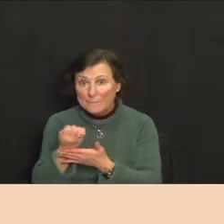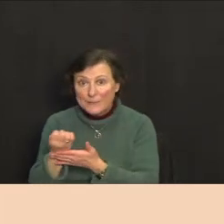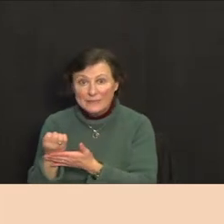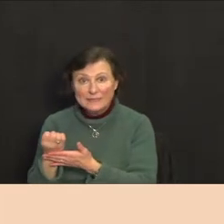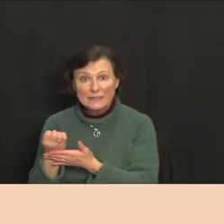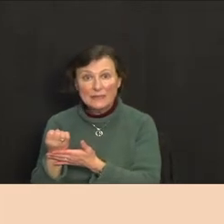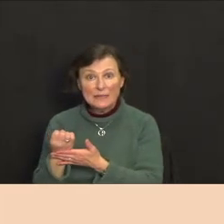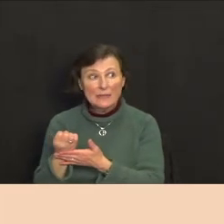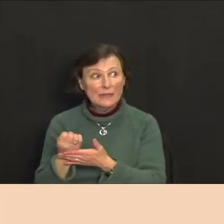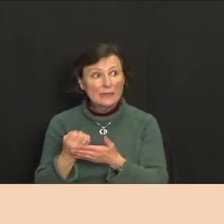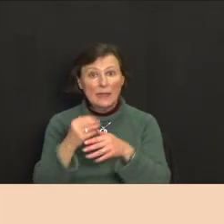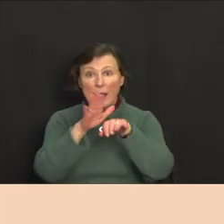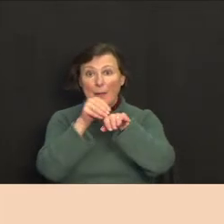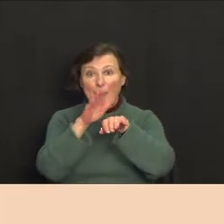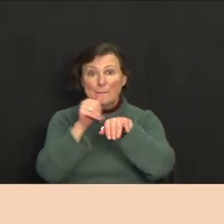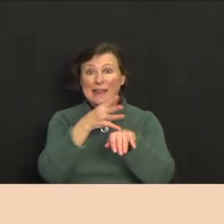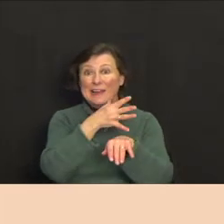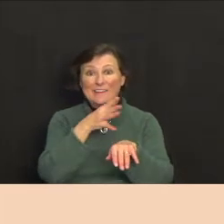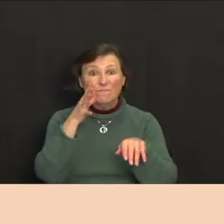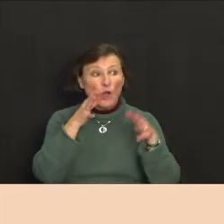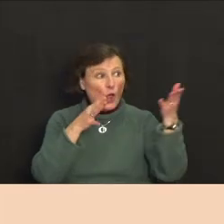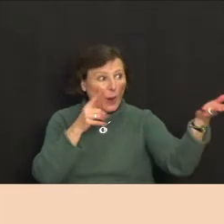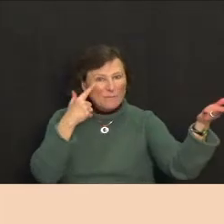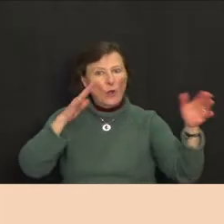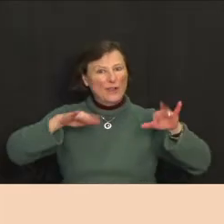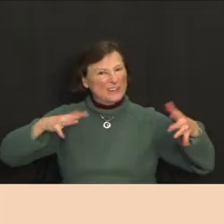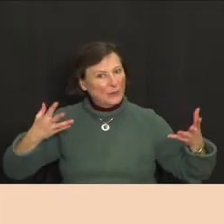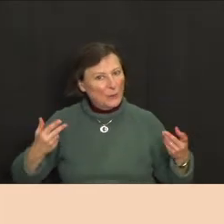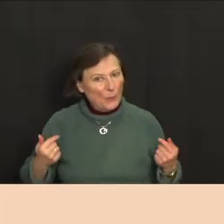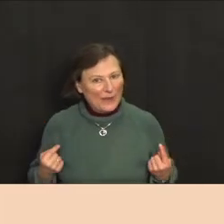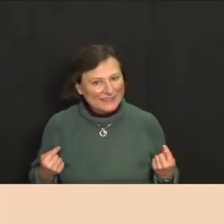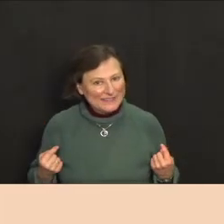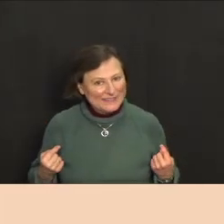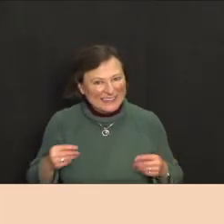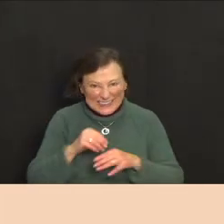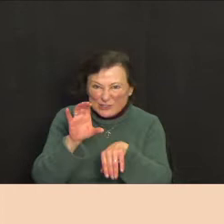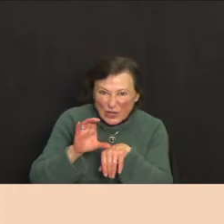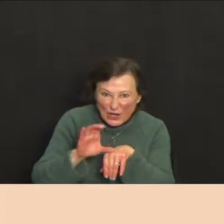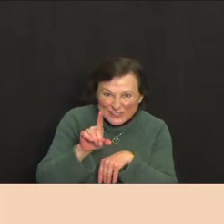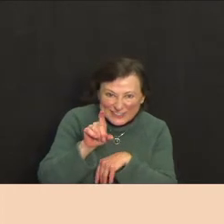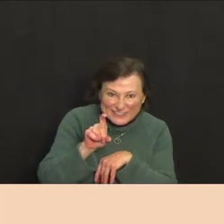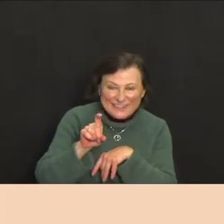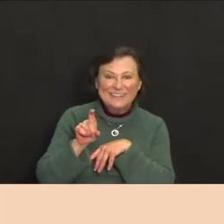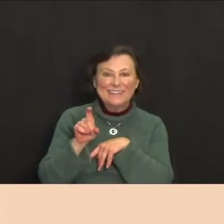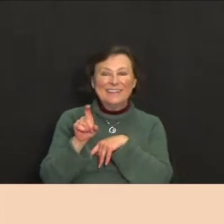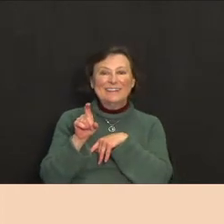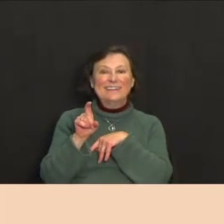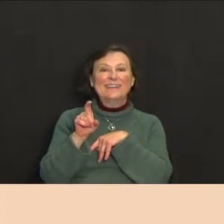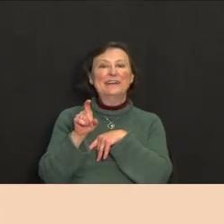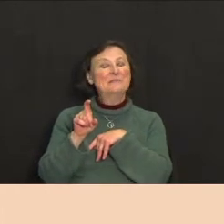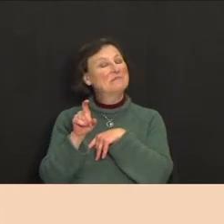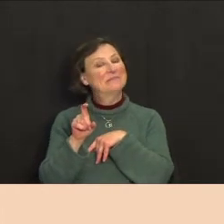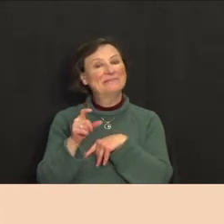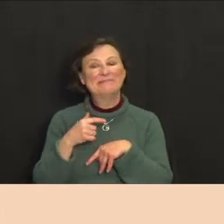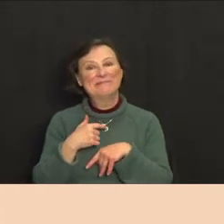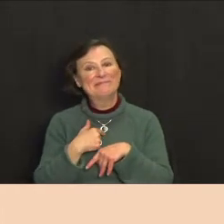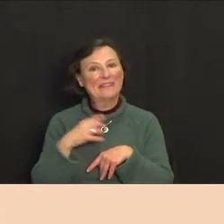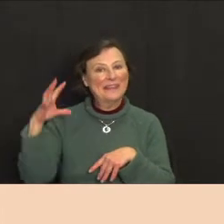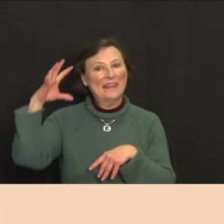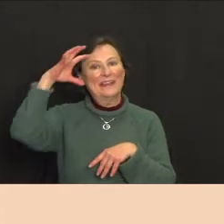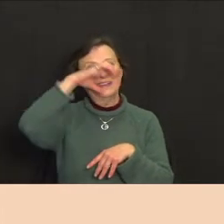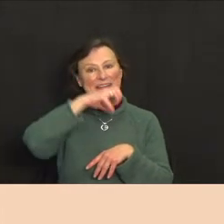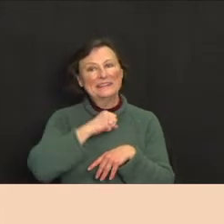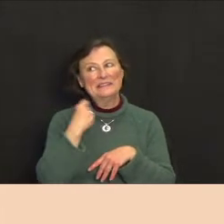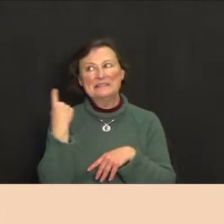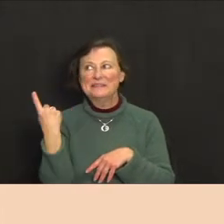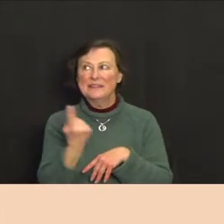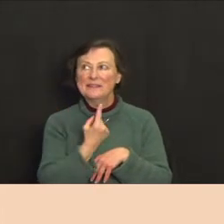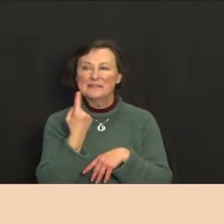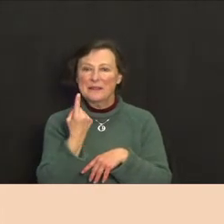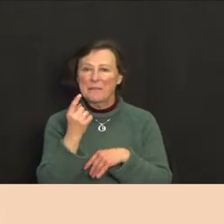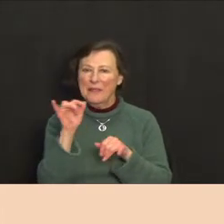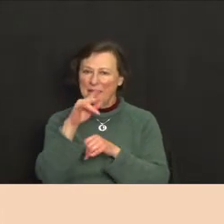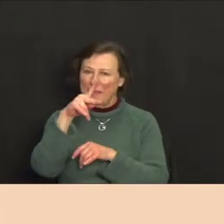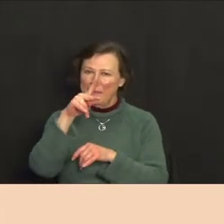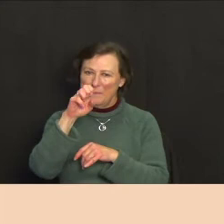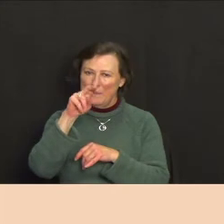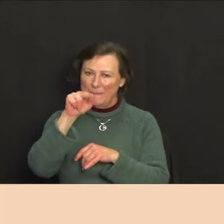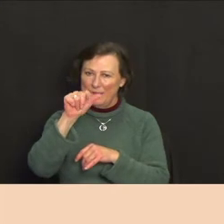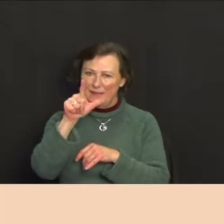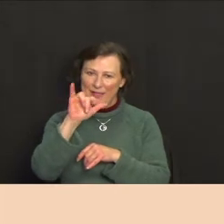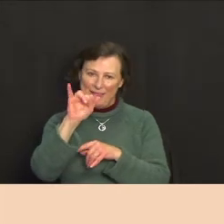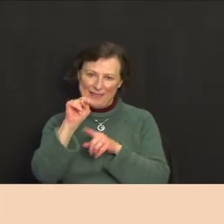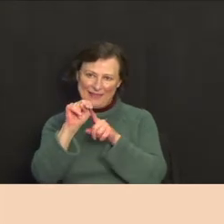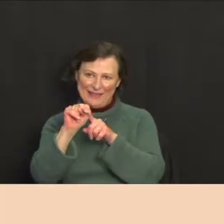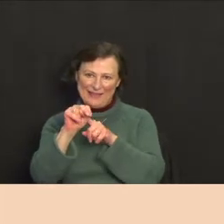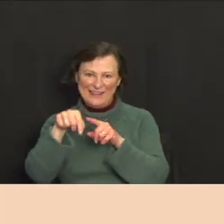A petting farm for children? What? A church, I guess, it's something like a pangolin. This congregation,